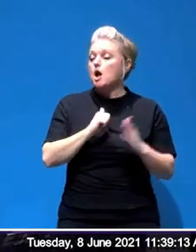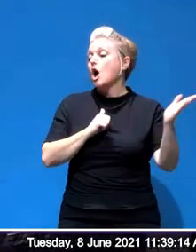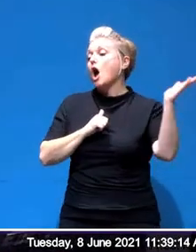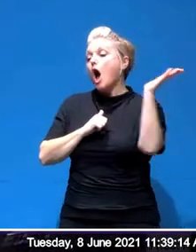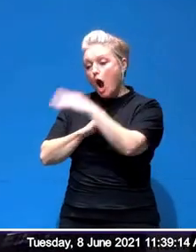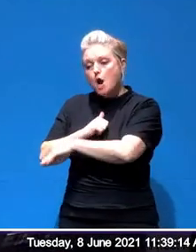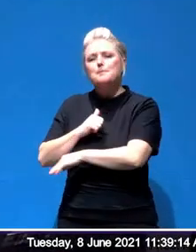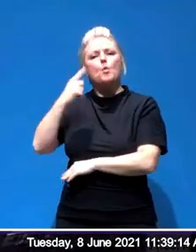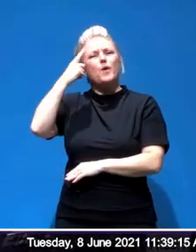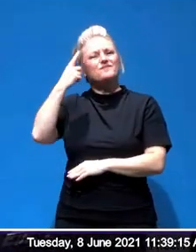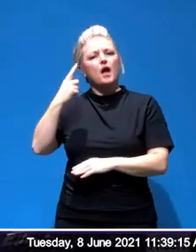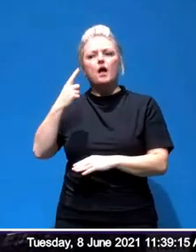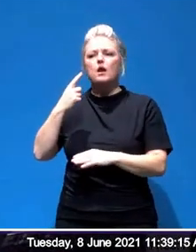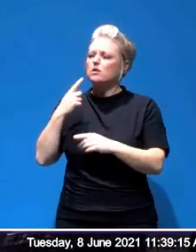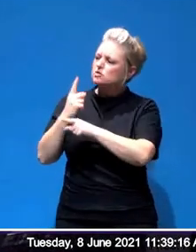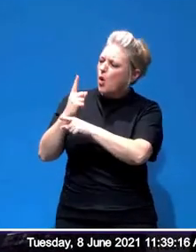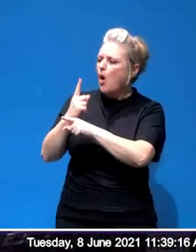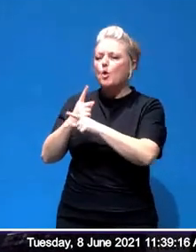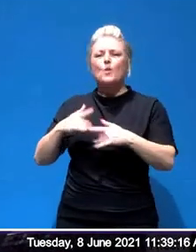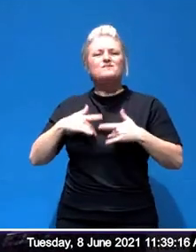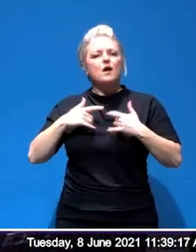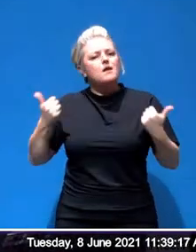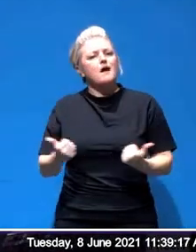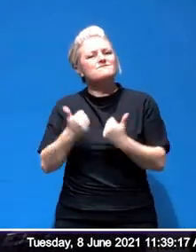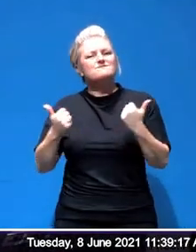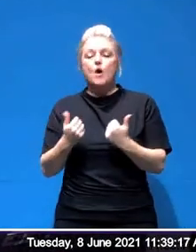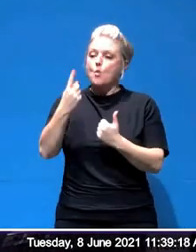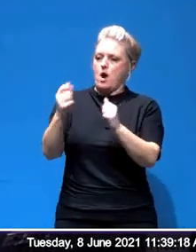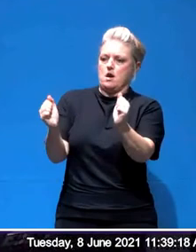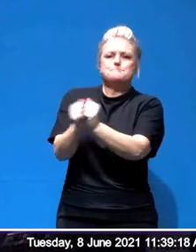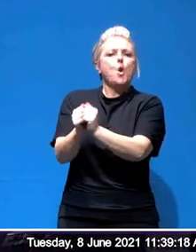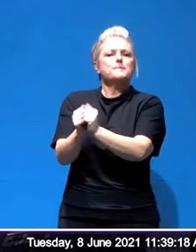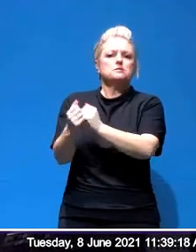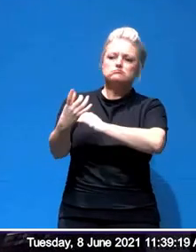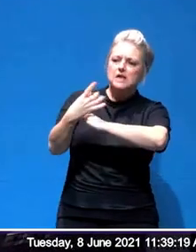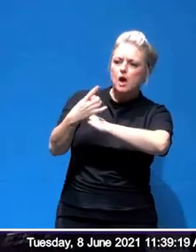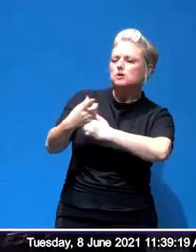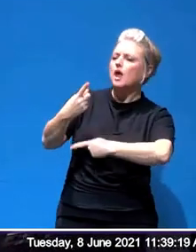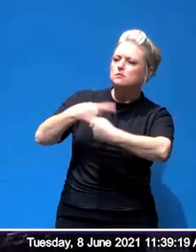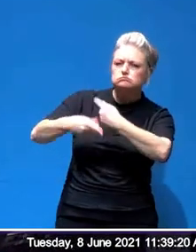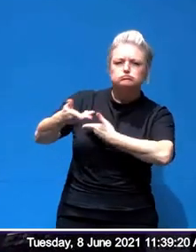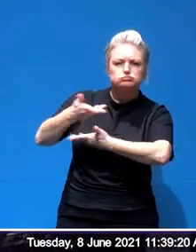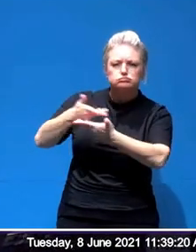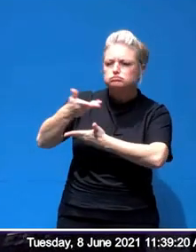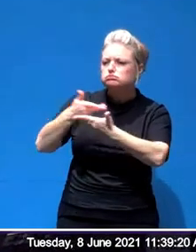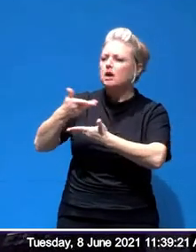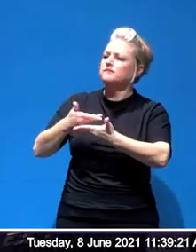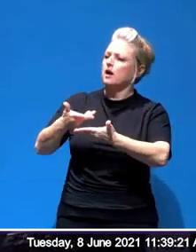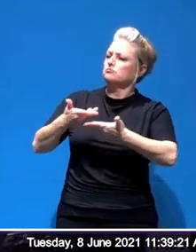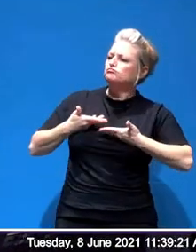So we did that --- that's true, the sessions were offered to us and were funded but we only had one session each.